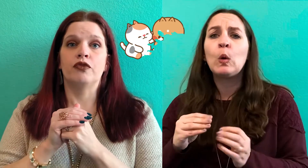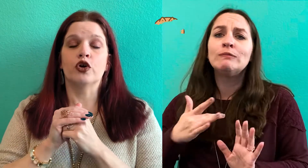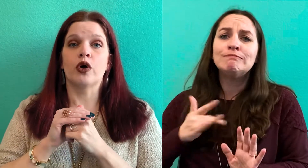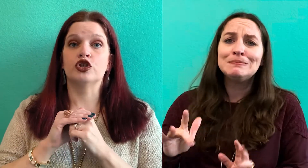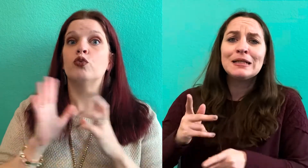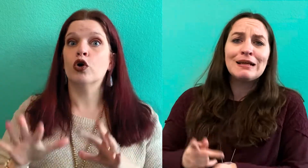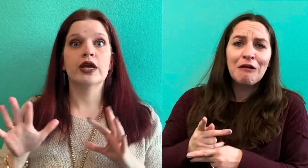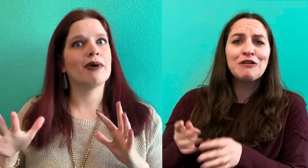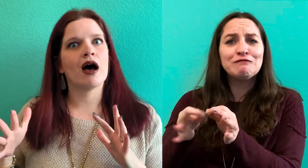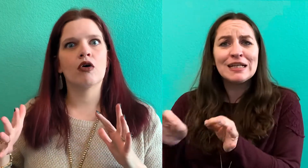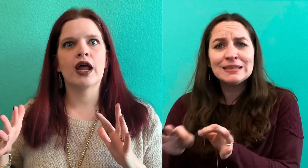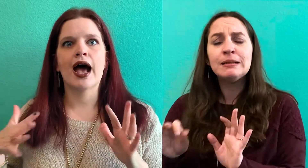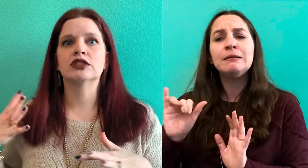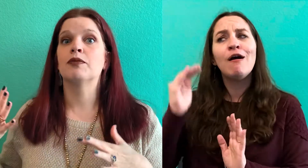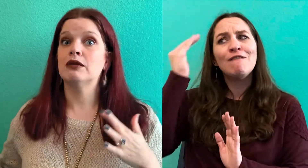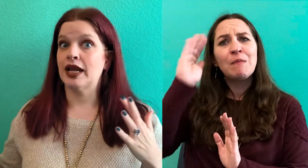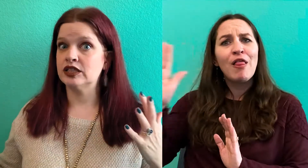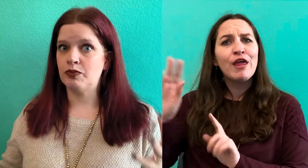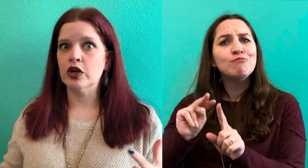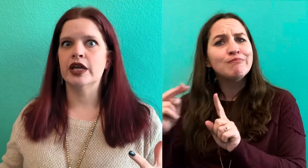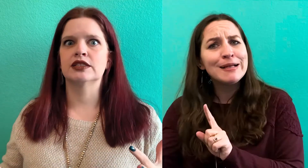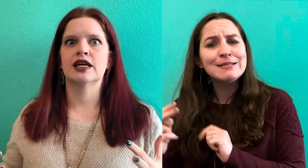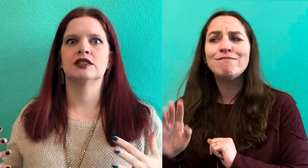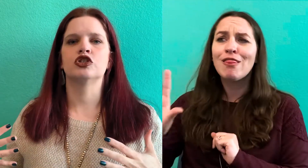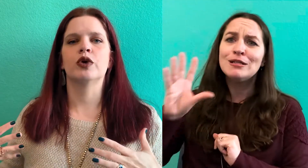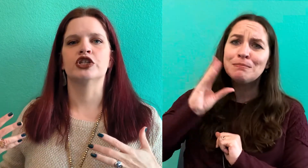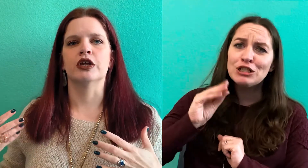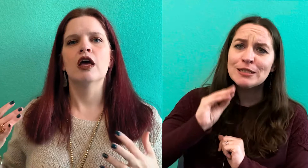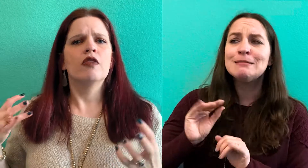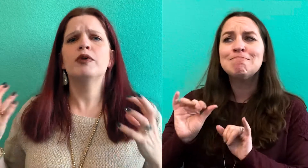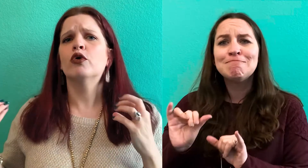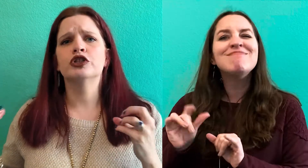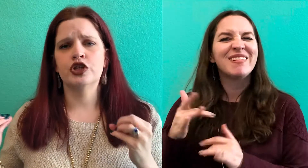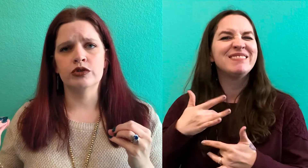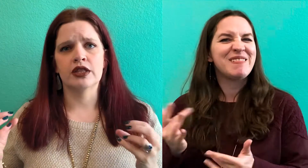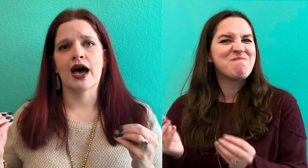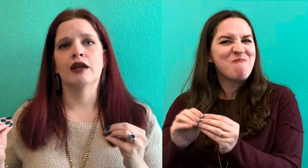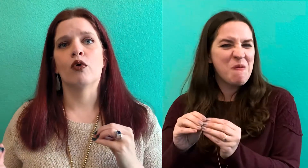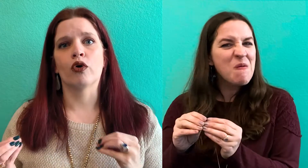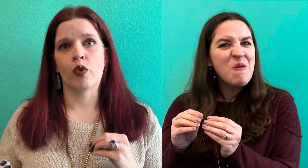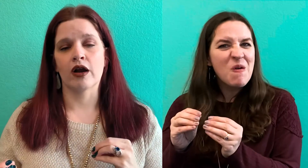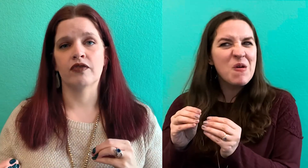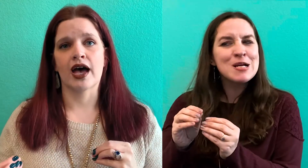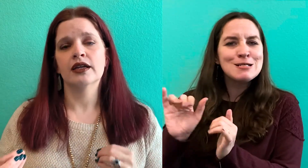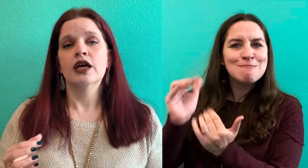They're going to worry about how somebody might experience that situation. They'll be more attuned to that and more aware of that.